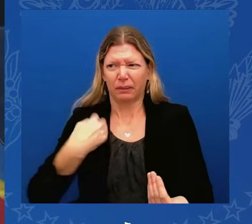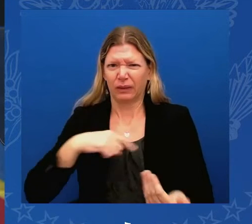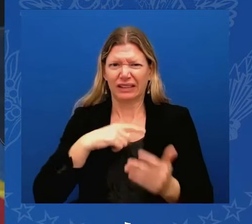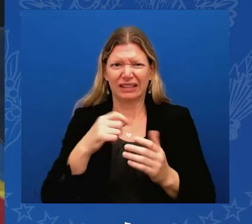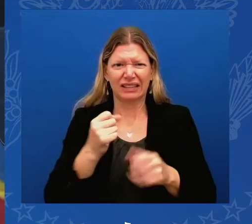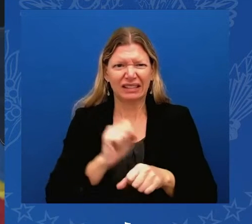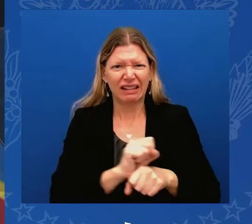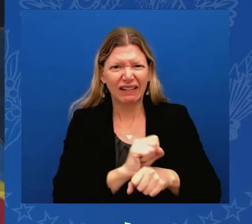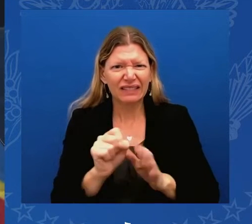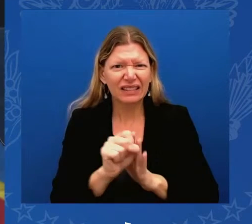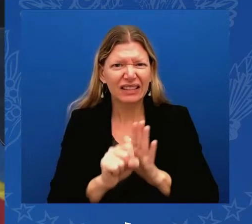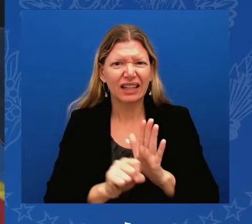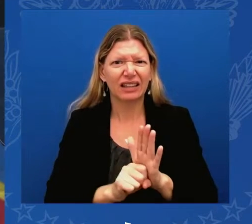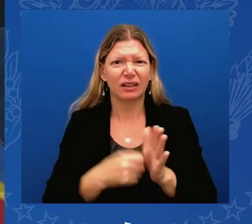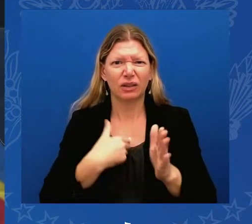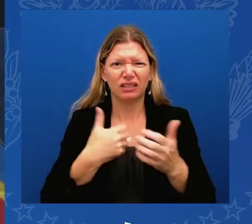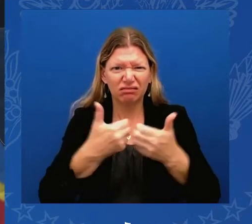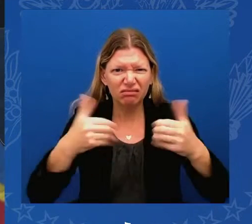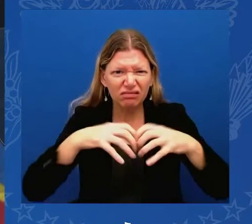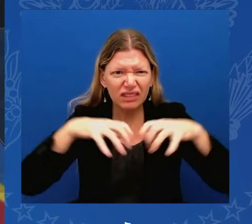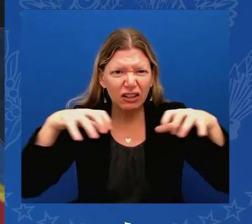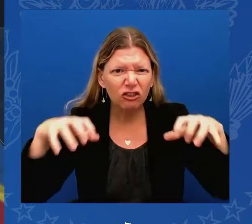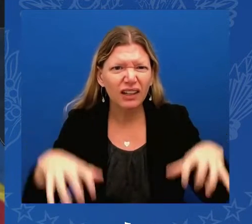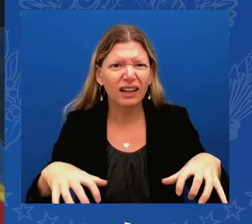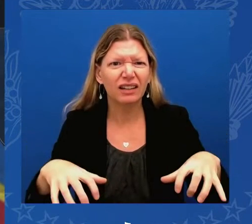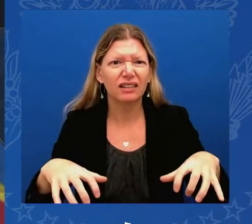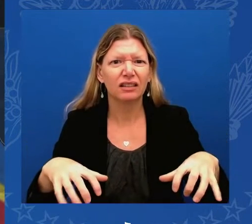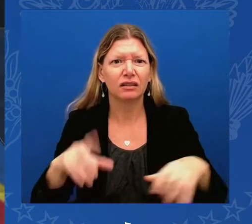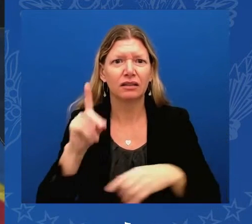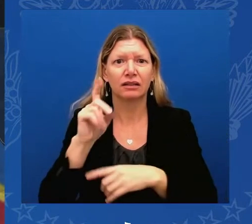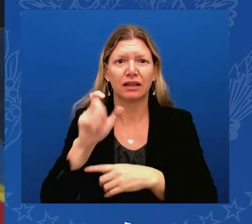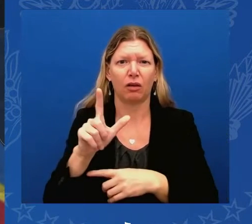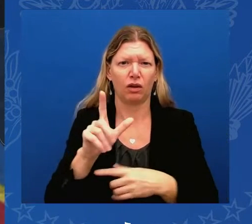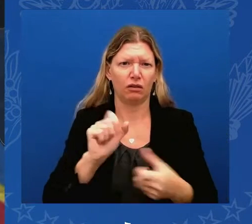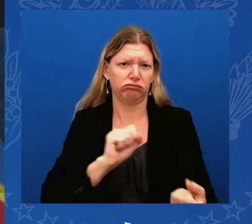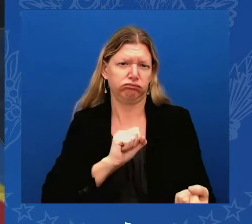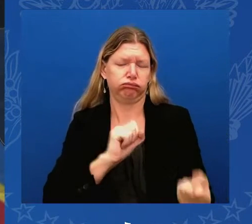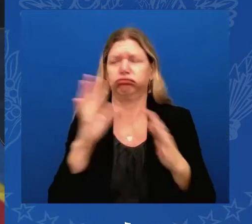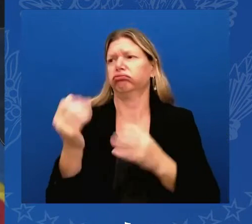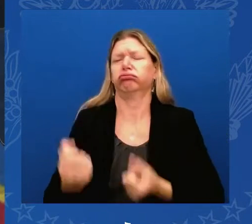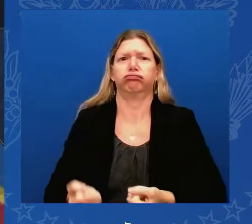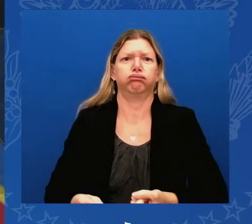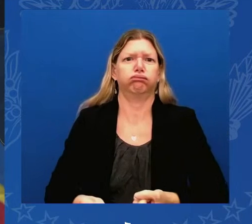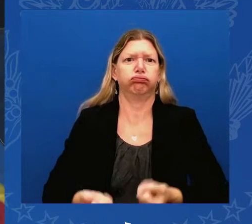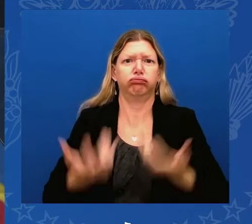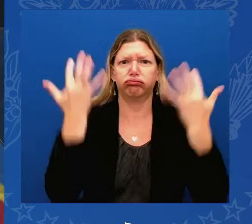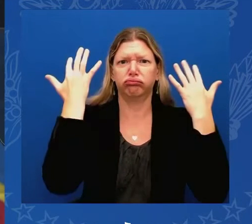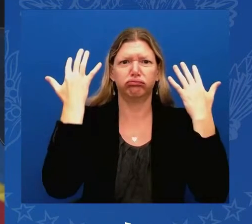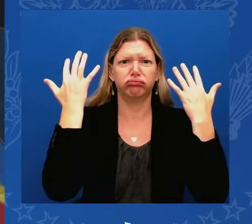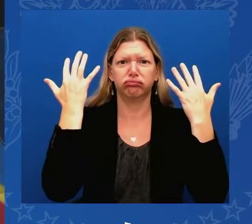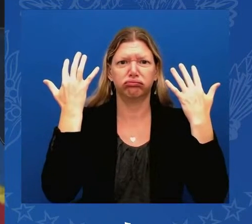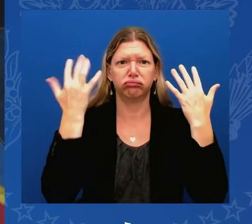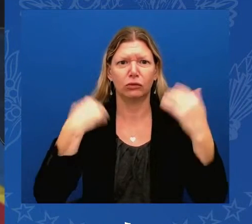We're the only city in America where the National Guard patrolled every street corner for nine full months with drawn bayonets,